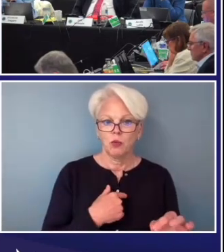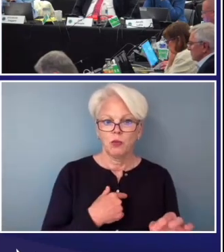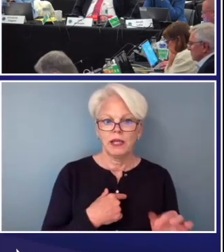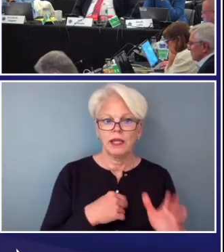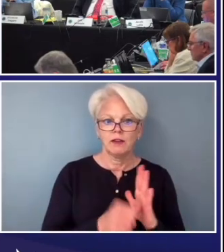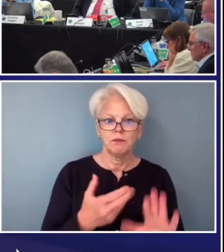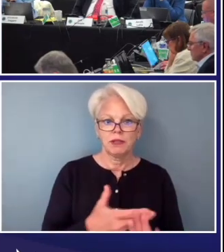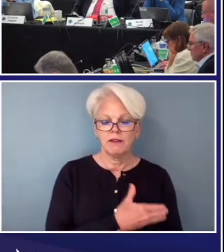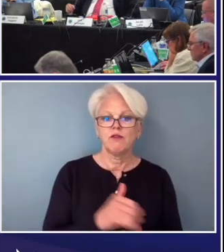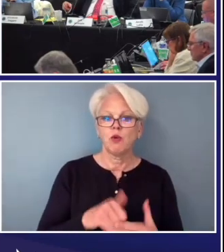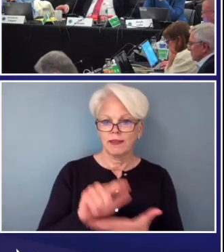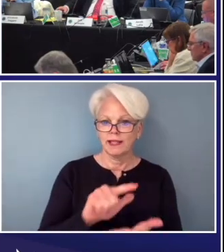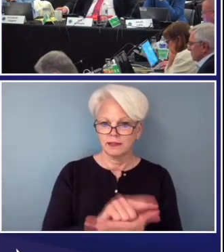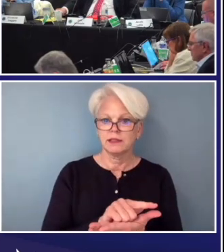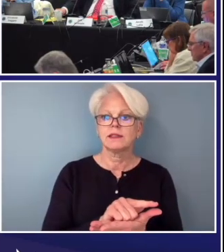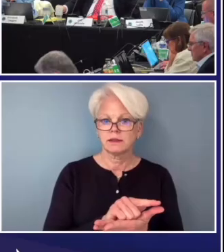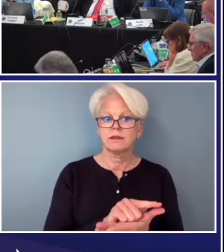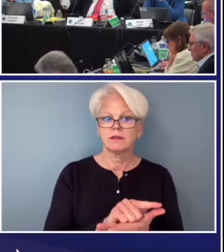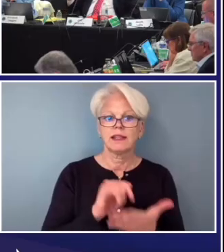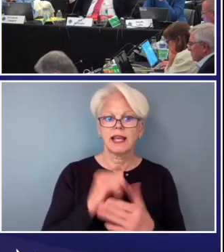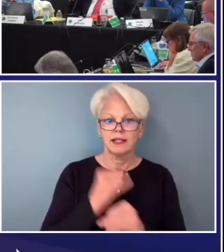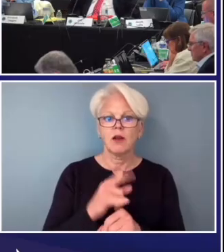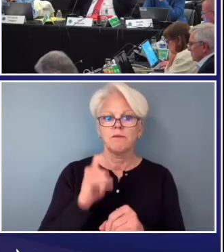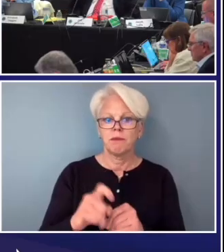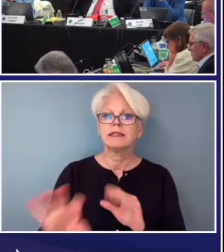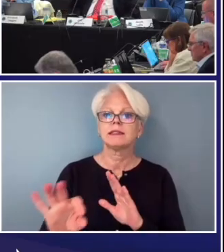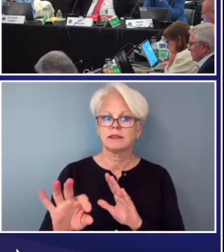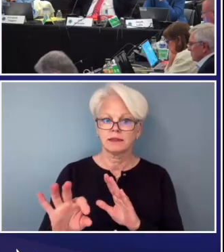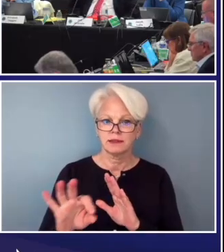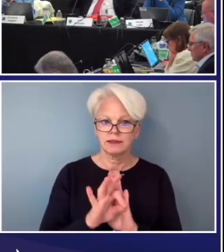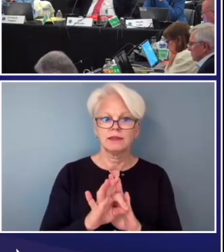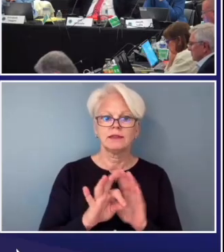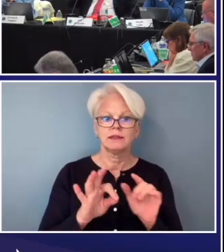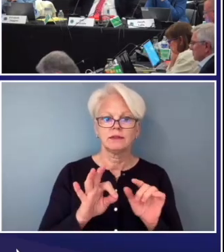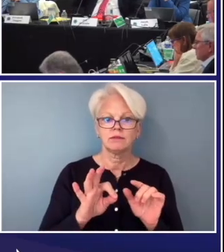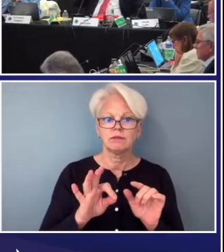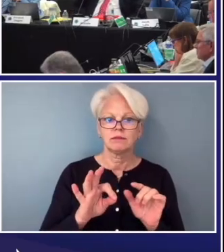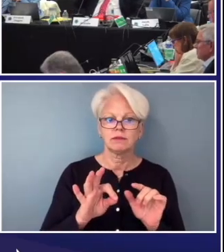that the, um, institution has to designate to the secretary, um, which agency's